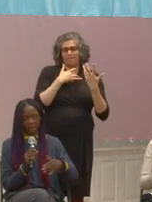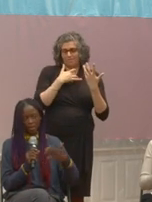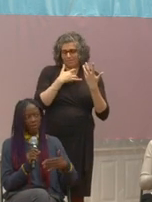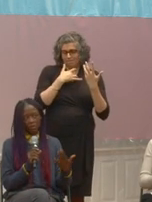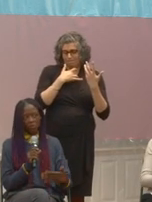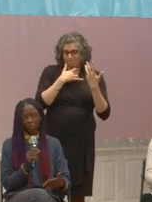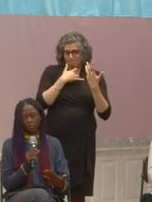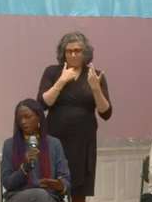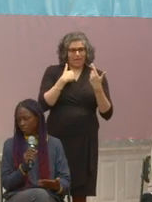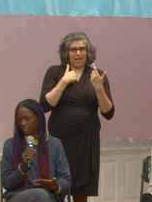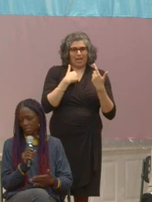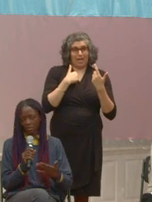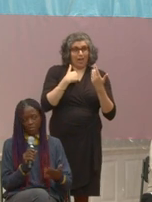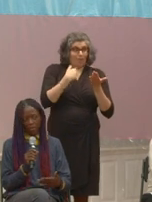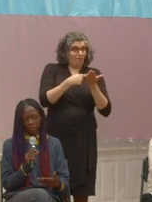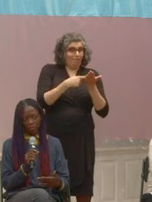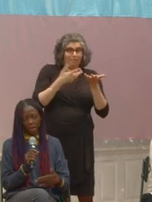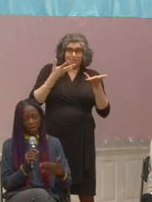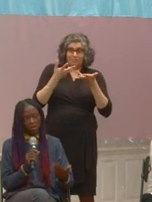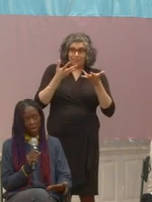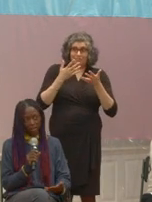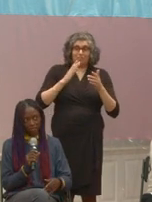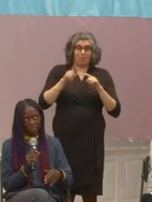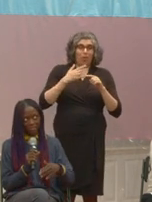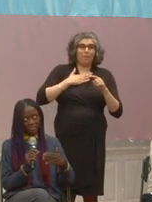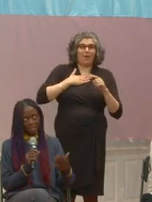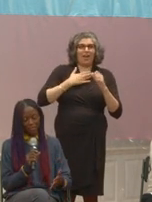now, I'm in a whole conversation about my archives, and it's kind